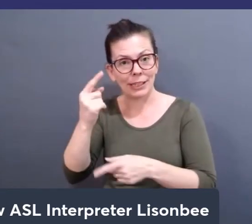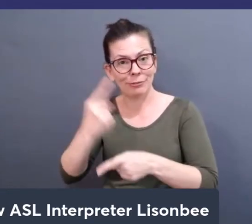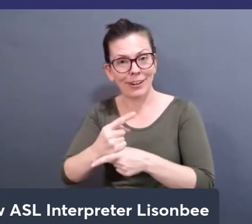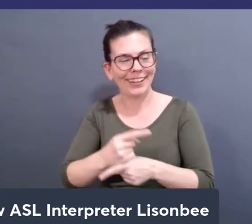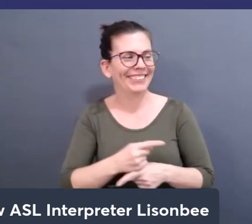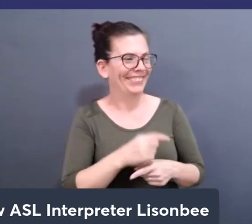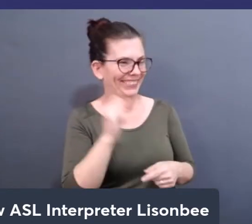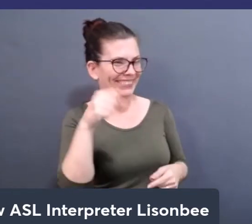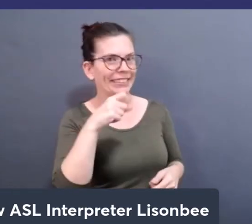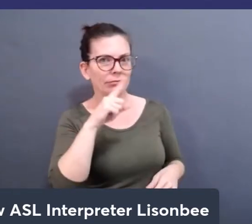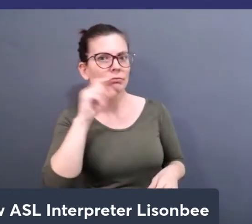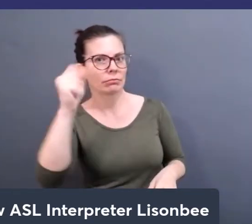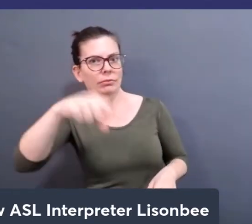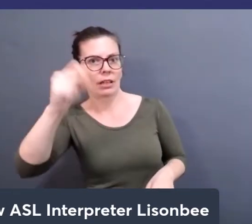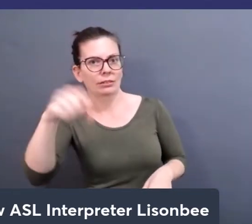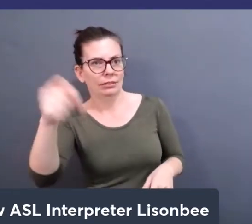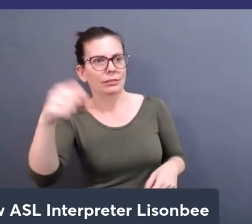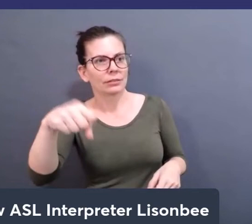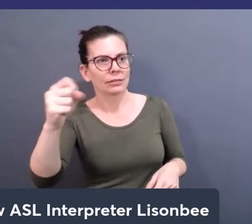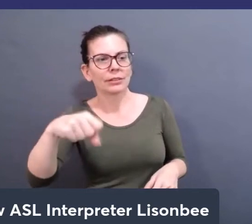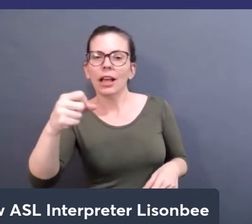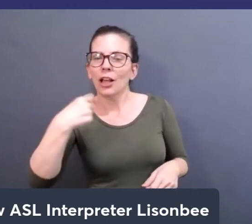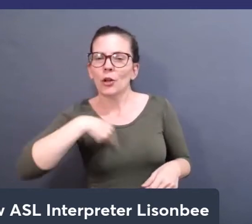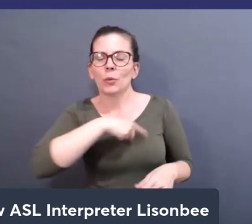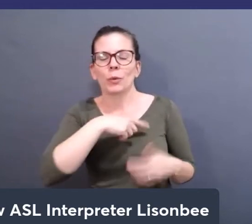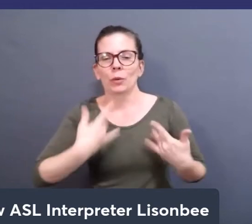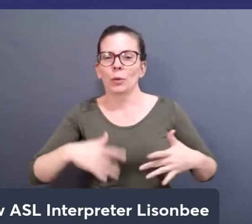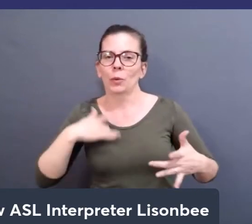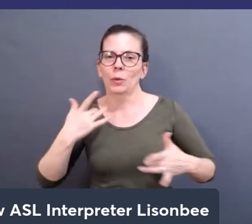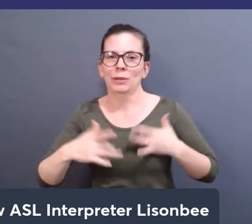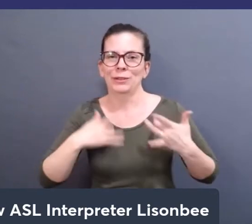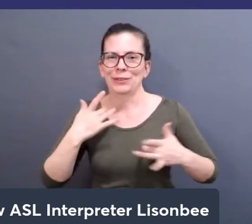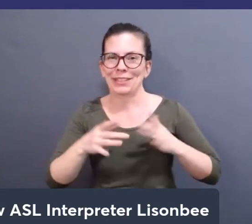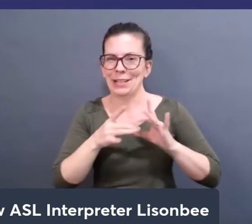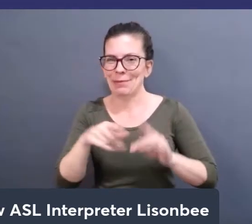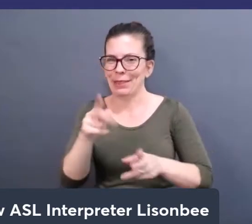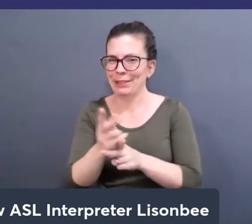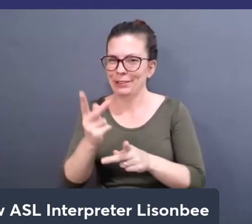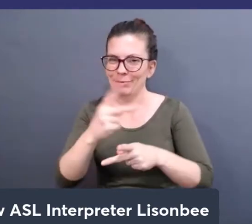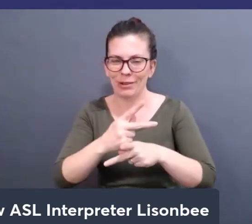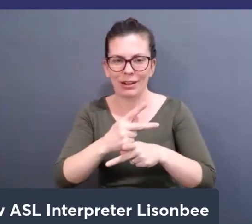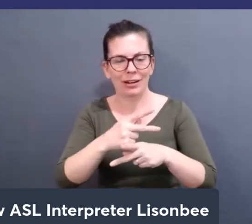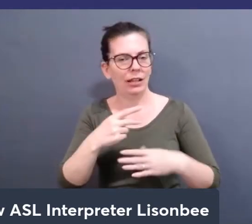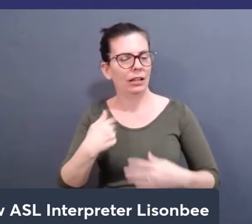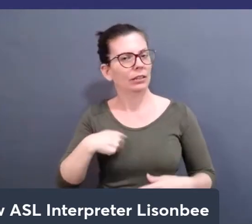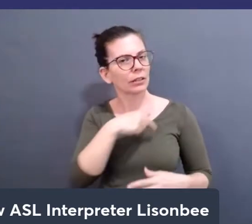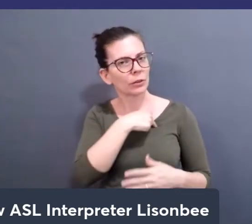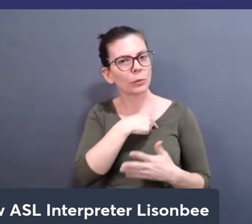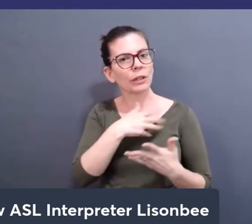Absolutely, absolutely. We are super excited about this product and we want to hear from our commUnity as well